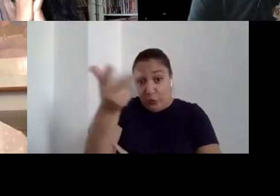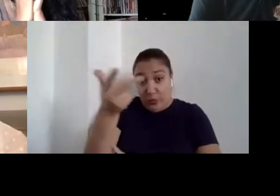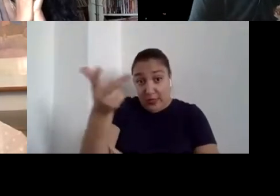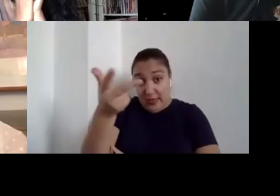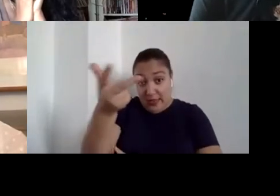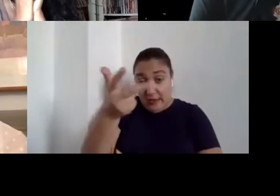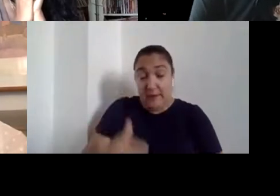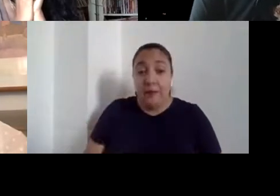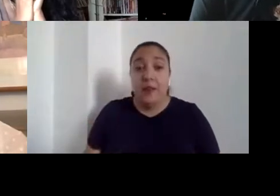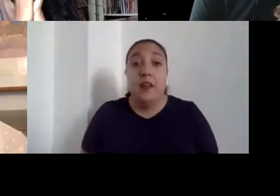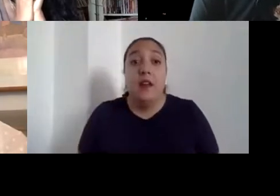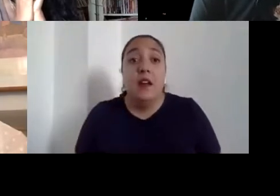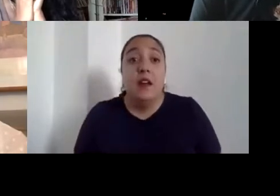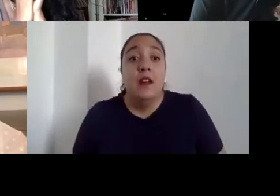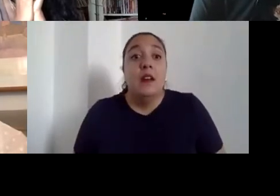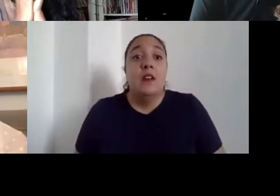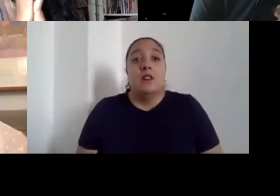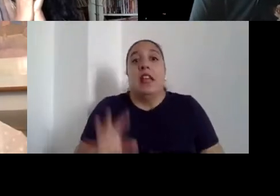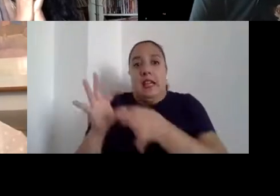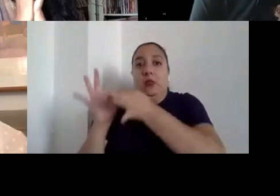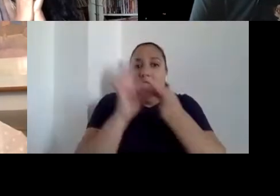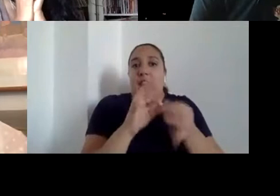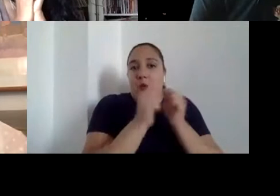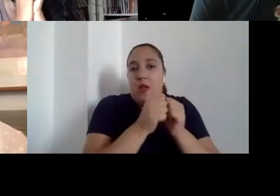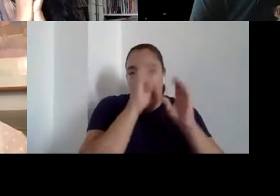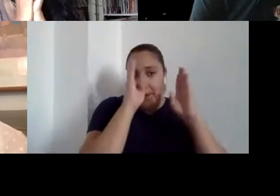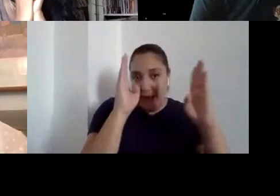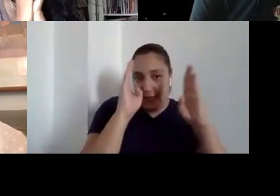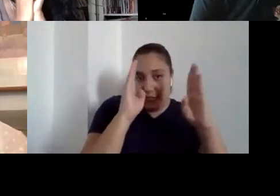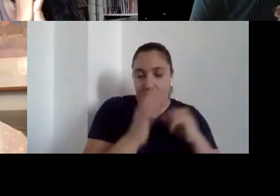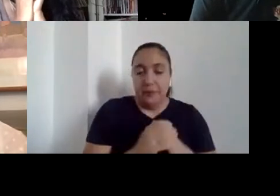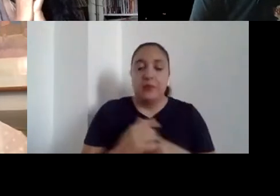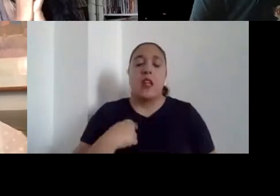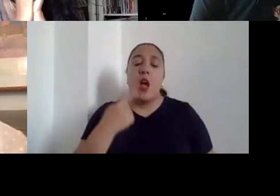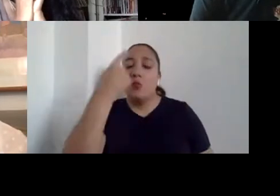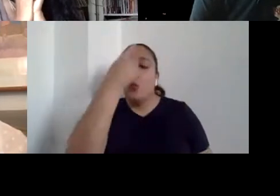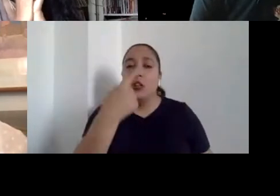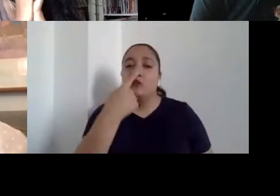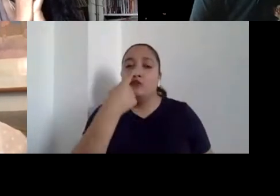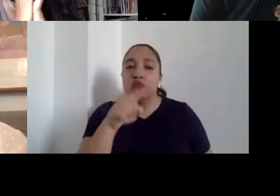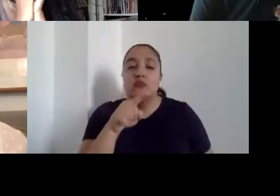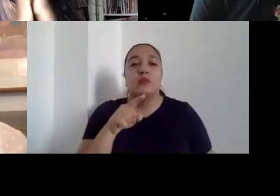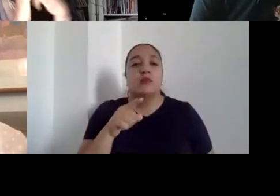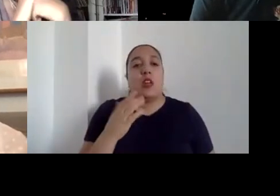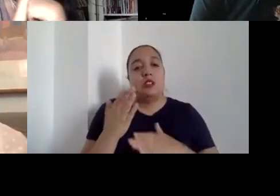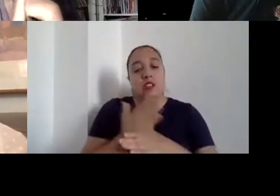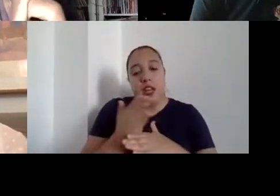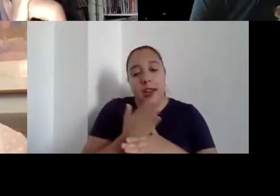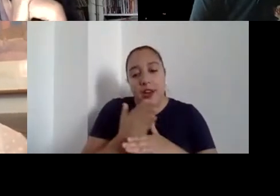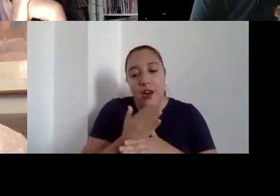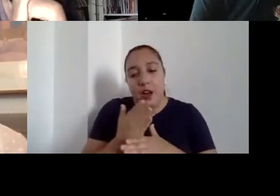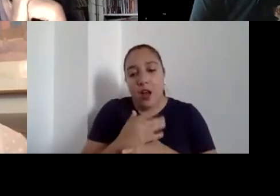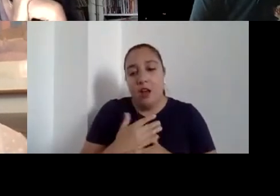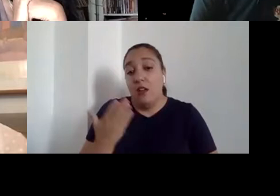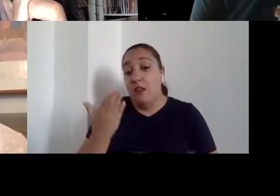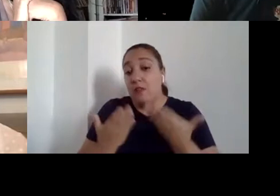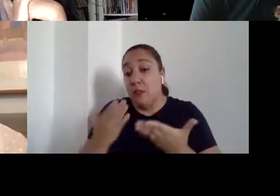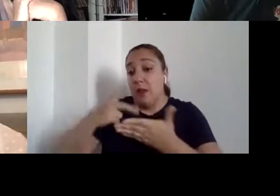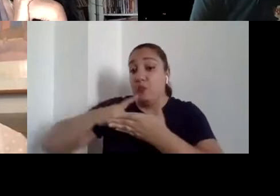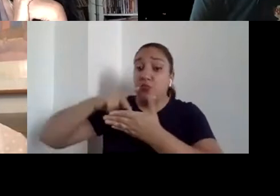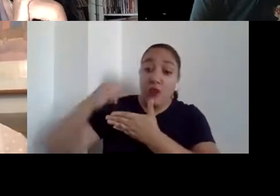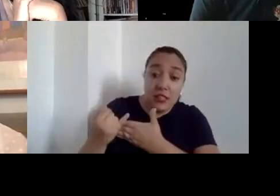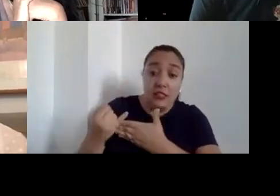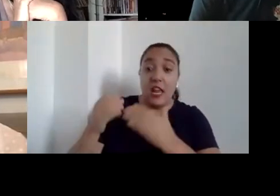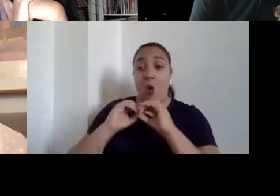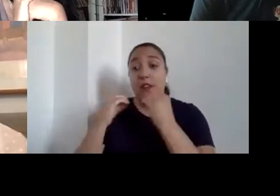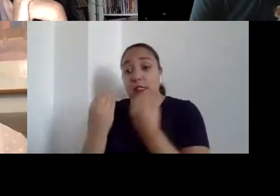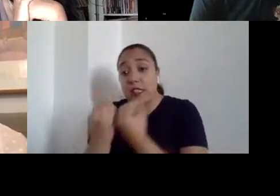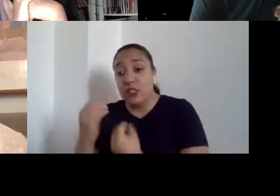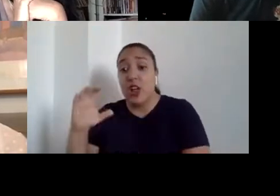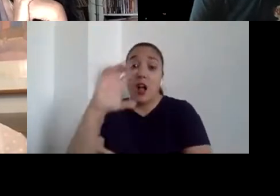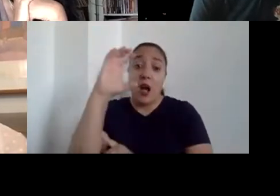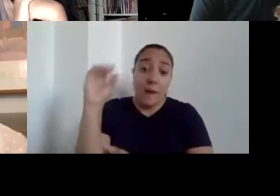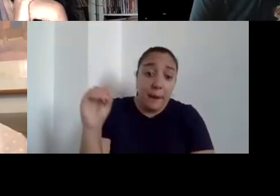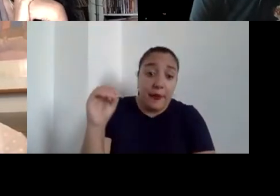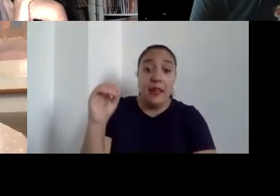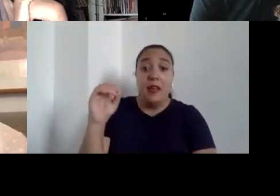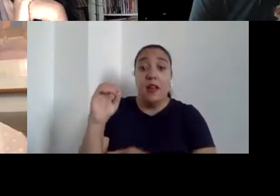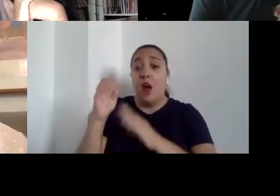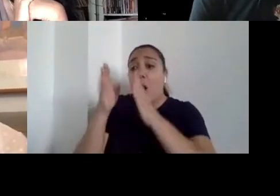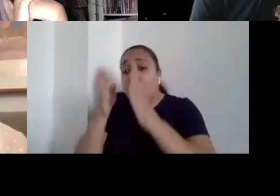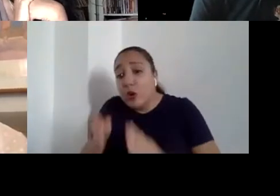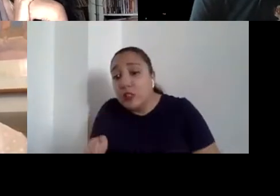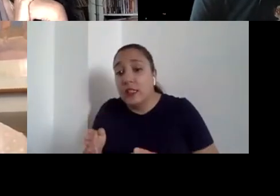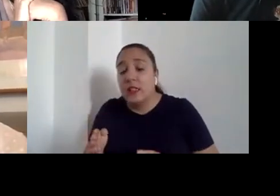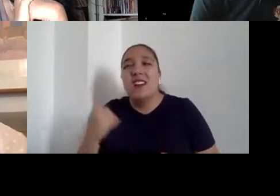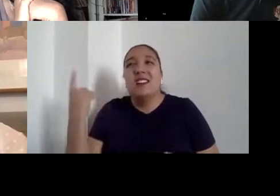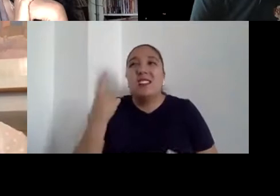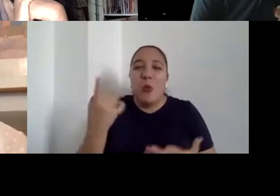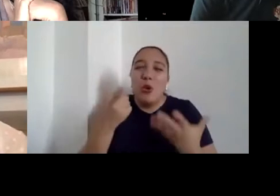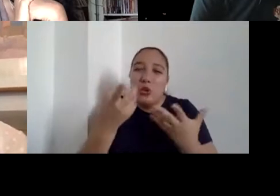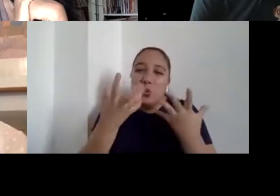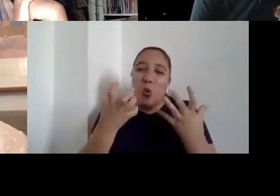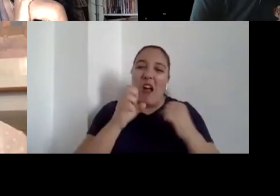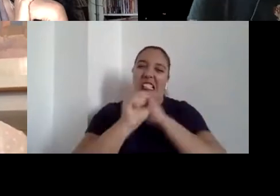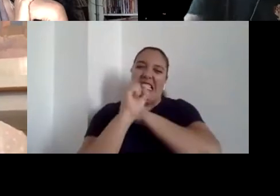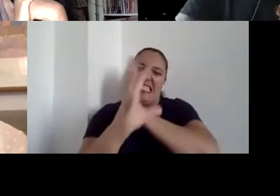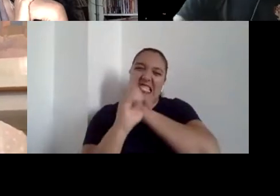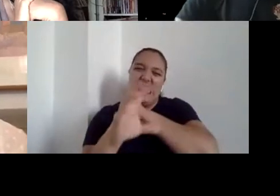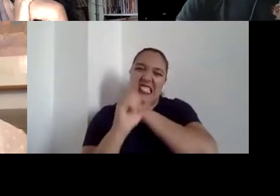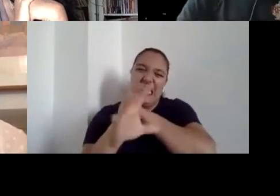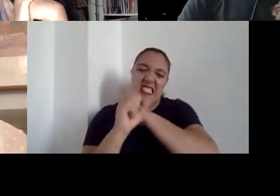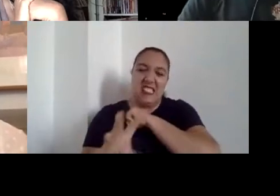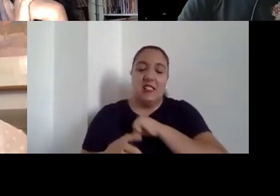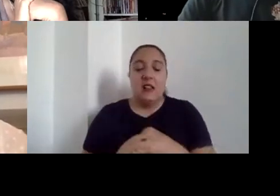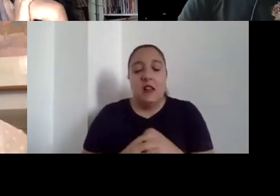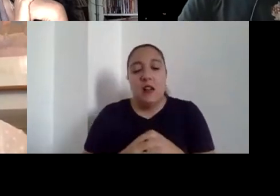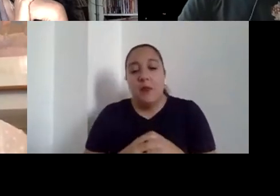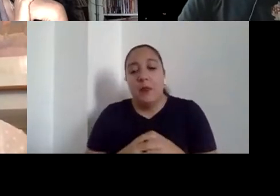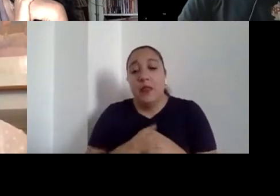apropos paying attention, I'm wondering if you can share a project, an organization, a company, a guild, something you want people to know about, if you can